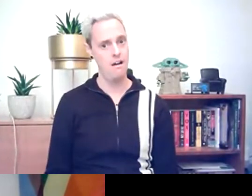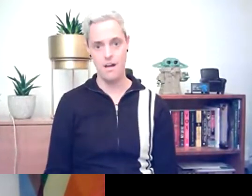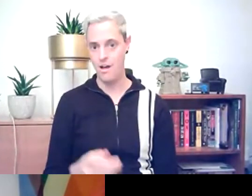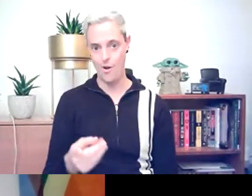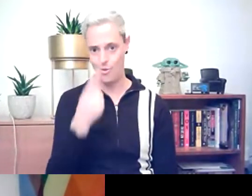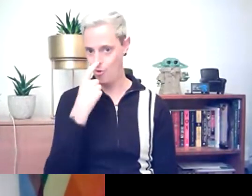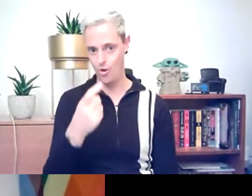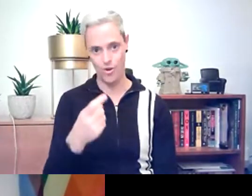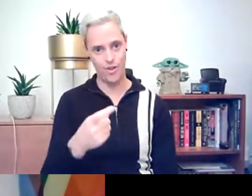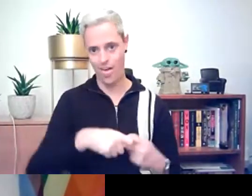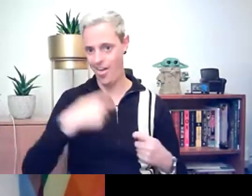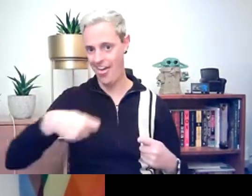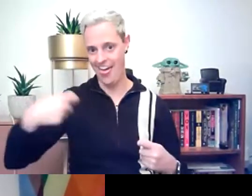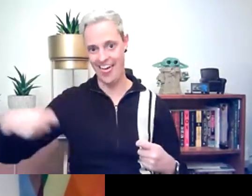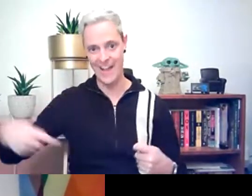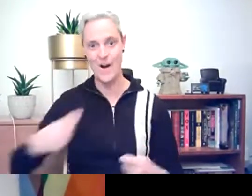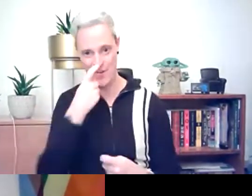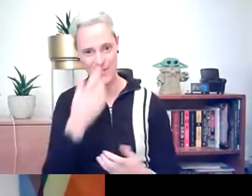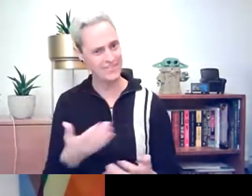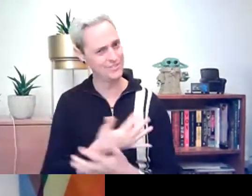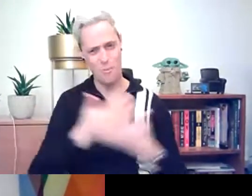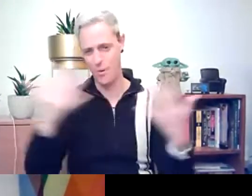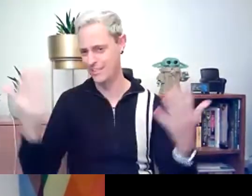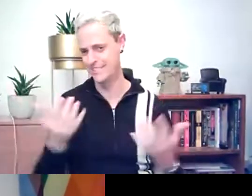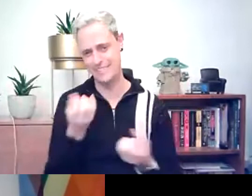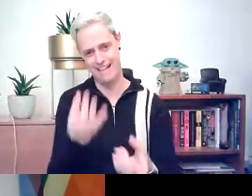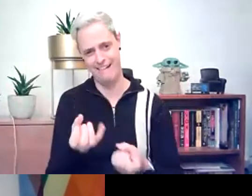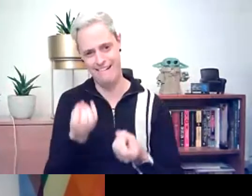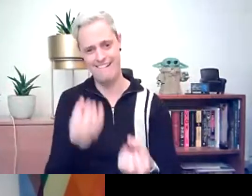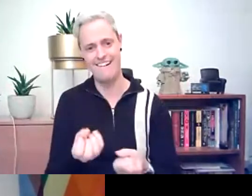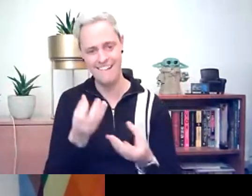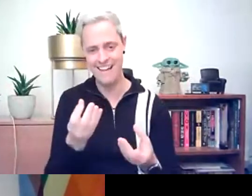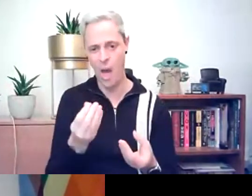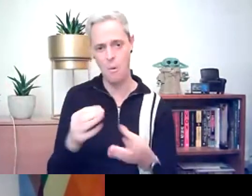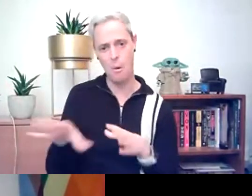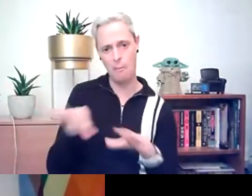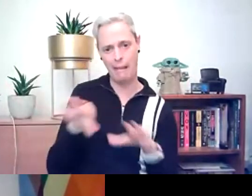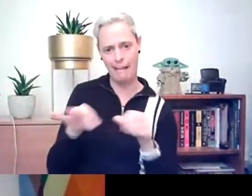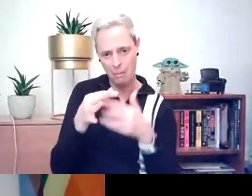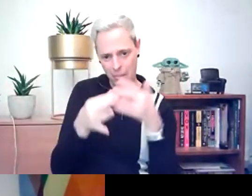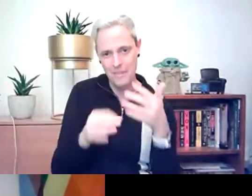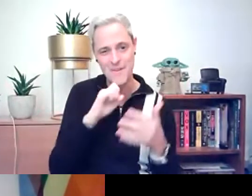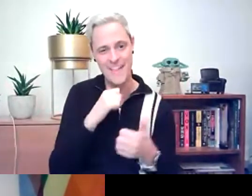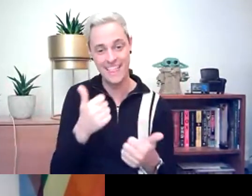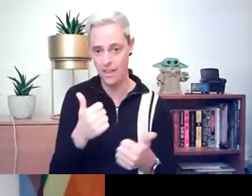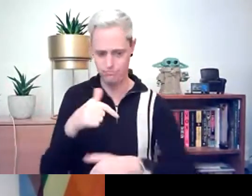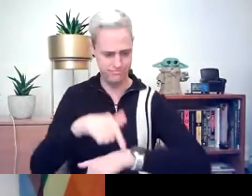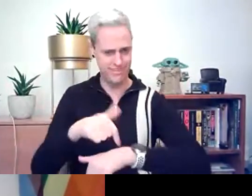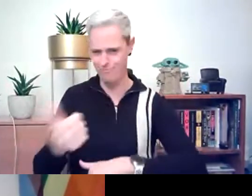like save other and, like how, like, you know, reduce it a little bit. Fine, we've got time.